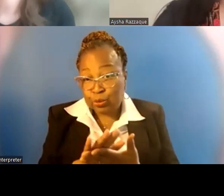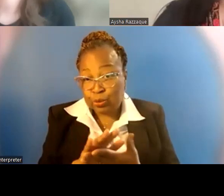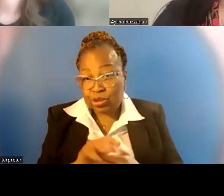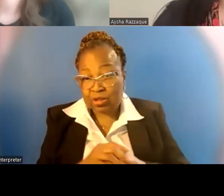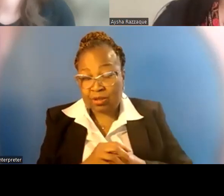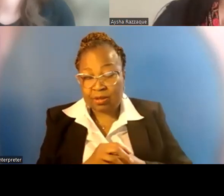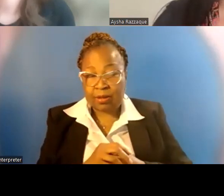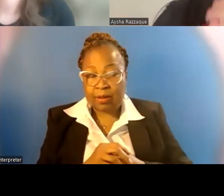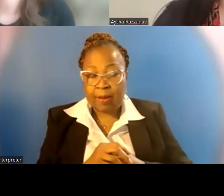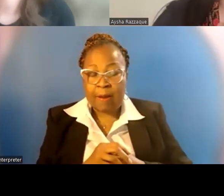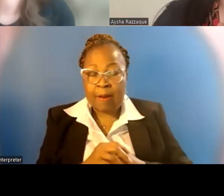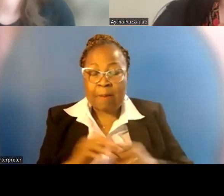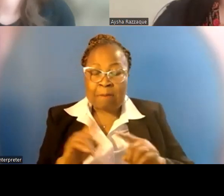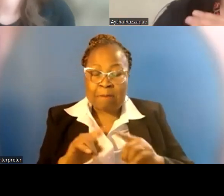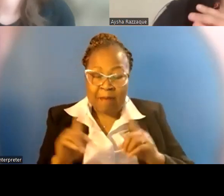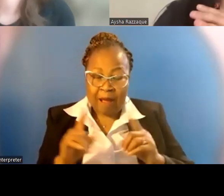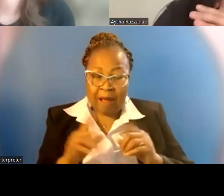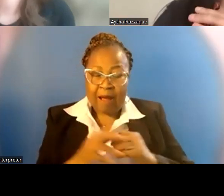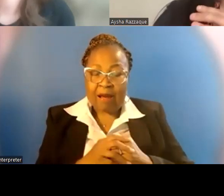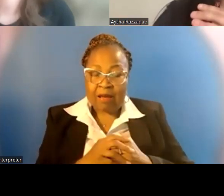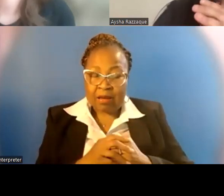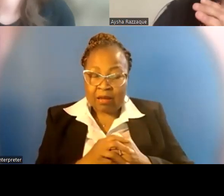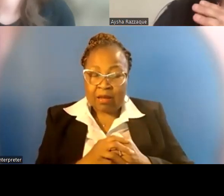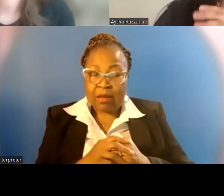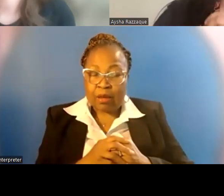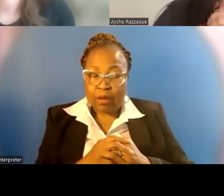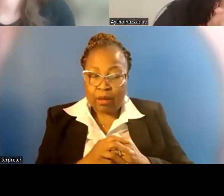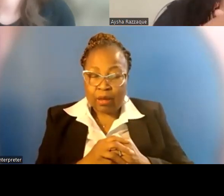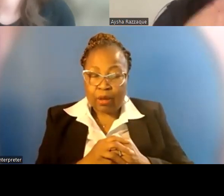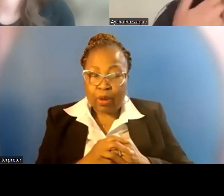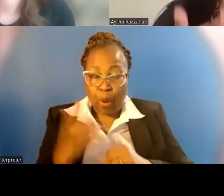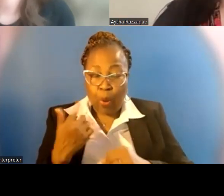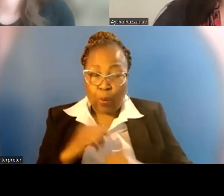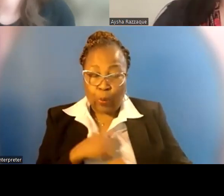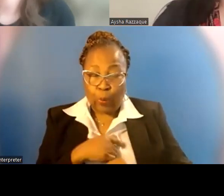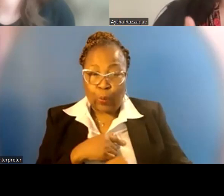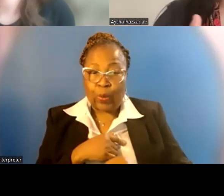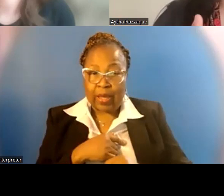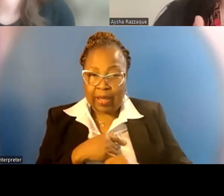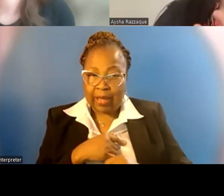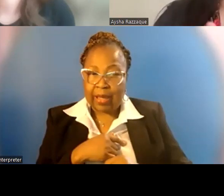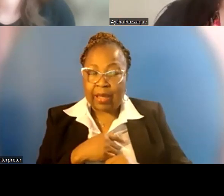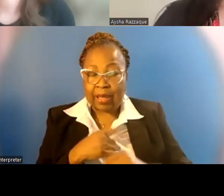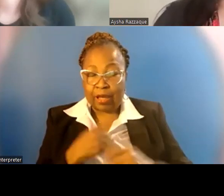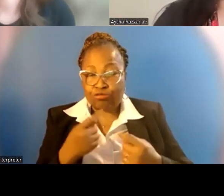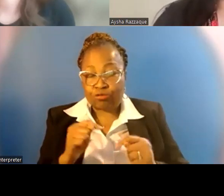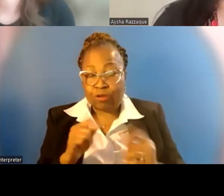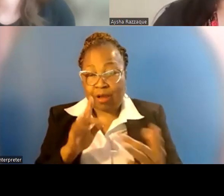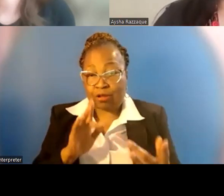But we again make up for that by reaching out to prospective students.